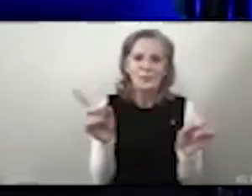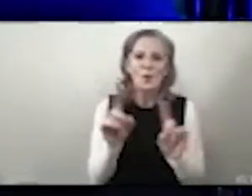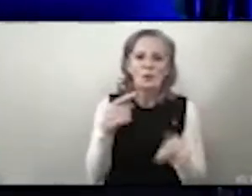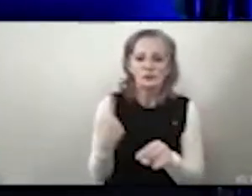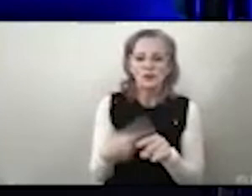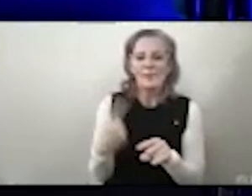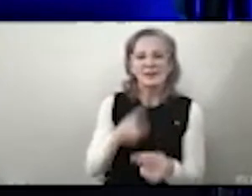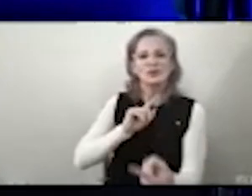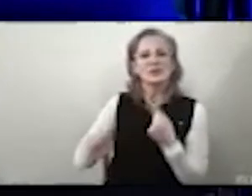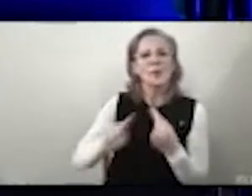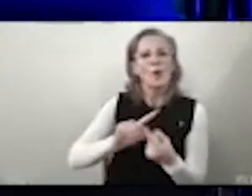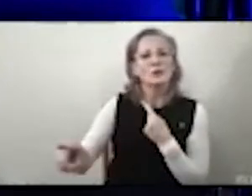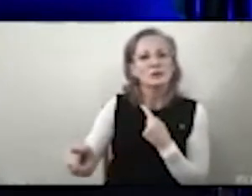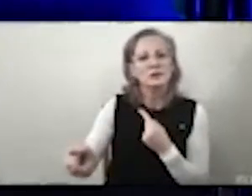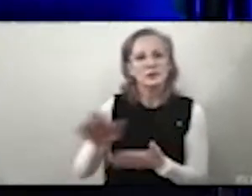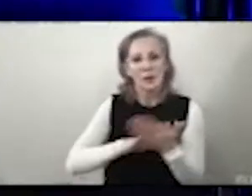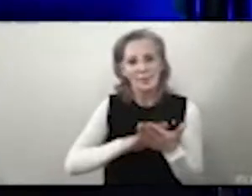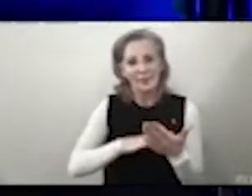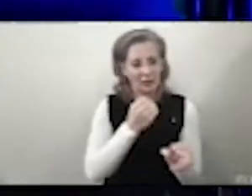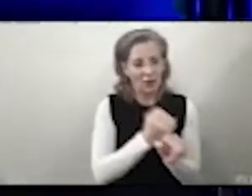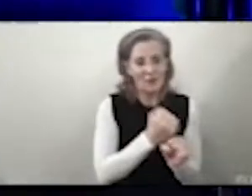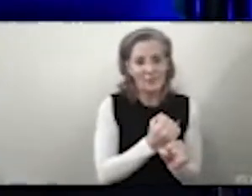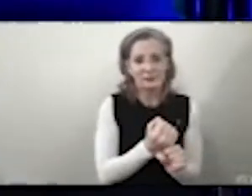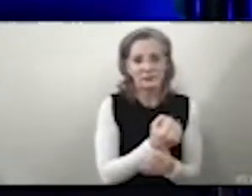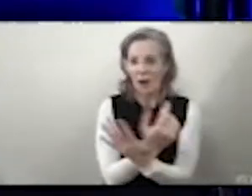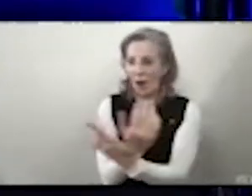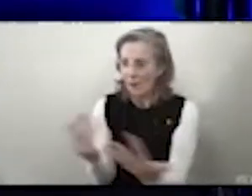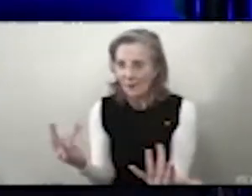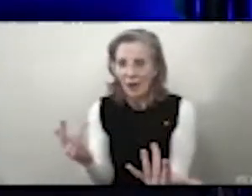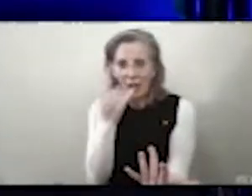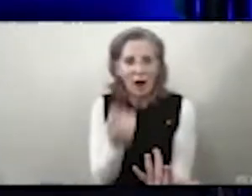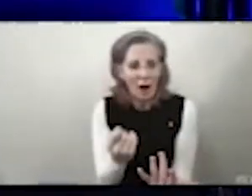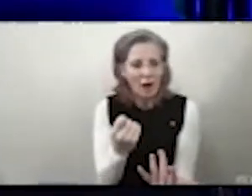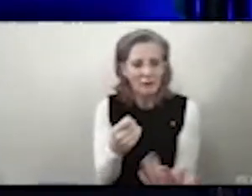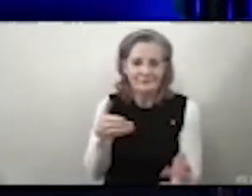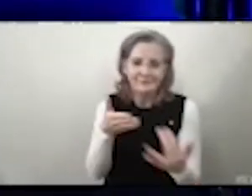public sector to rapidly access good quality, independent evidence and